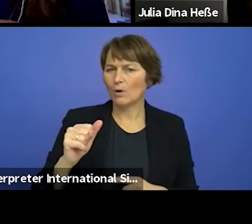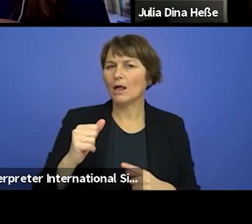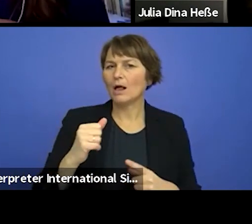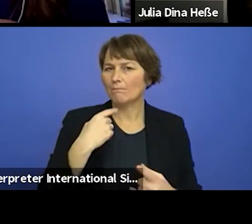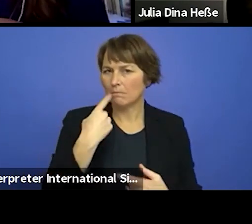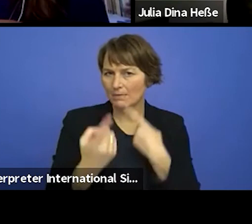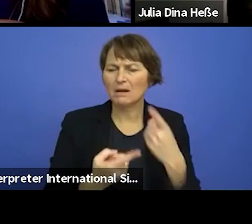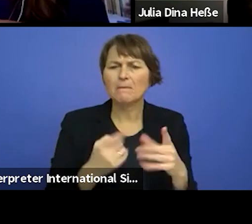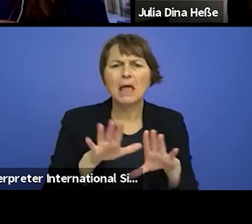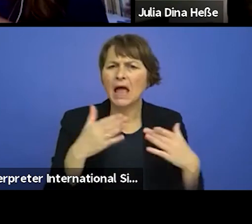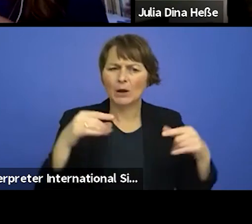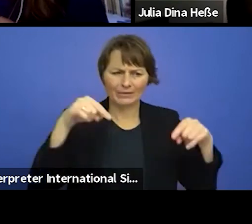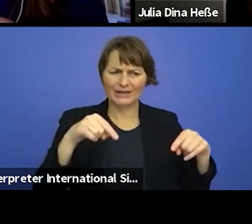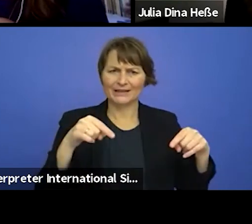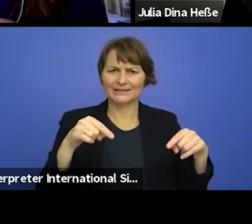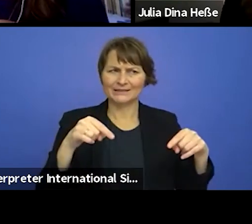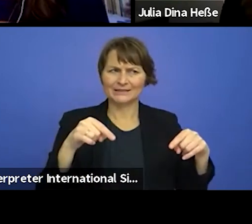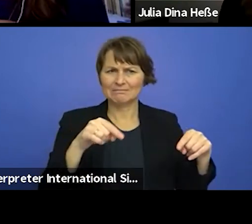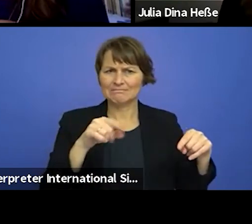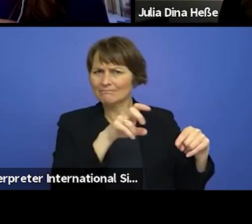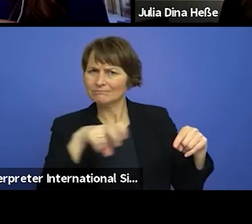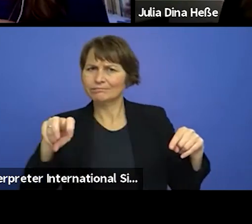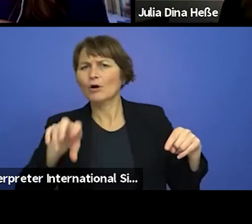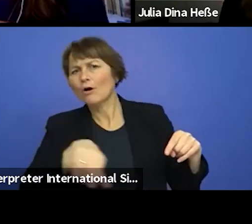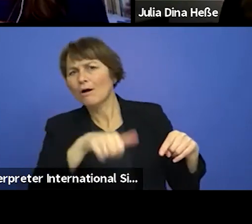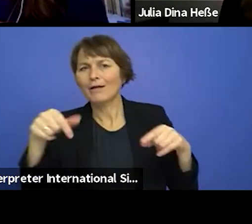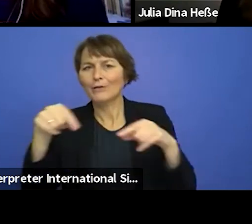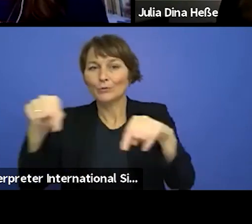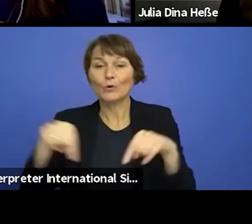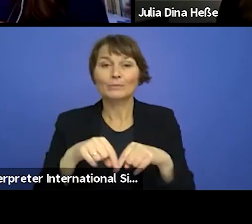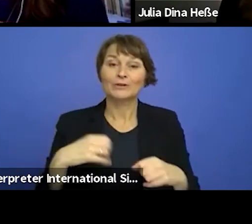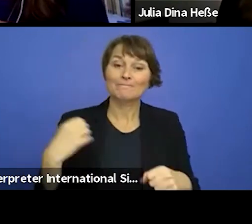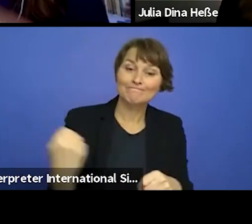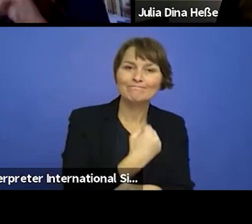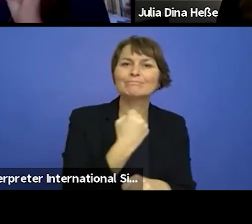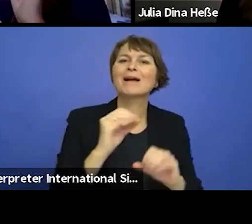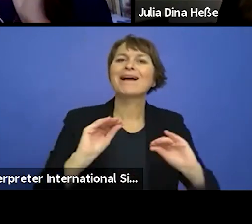to the zoom meeting because unfortunately now the live streaming is ending because we don't want,